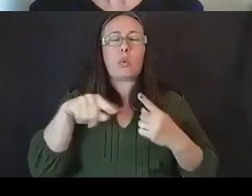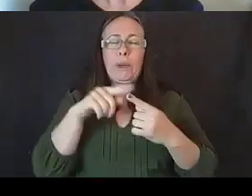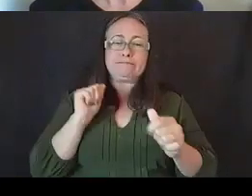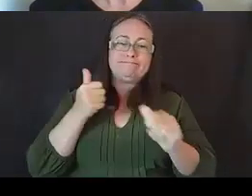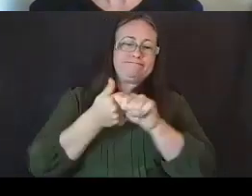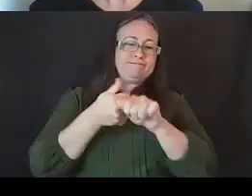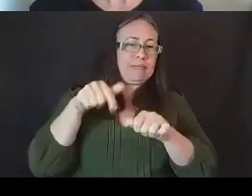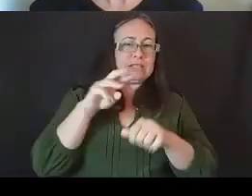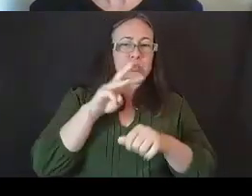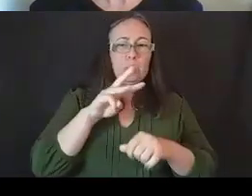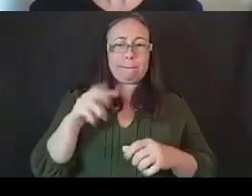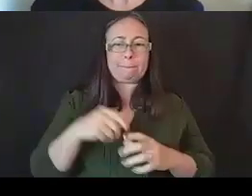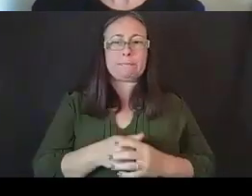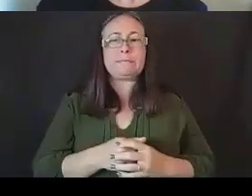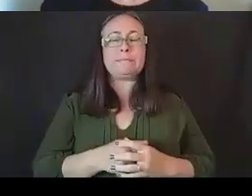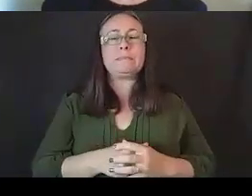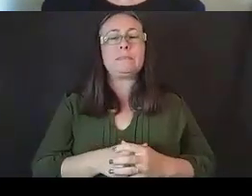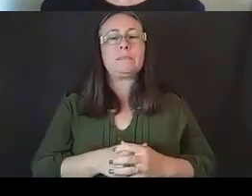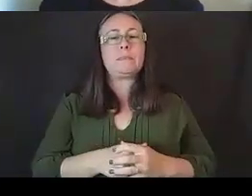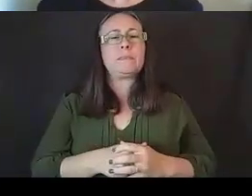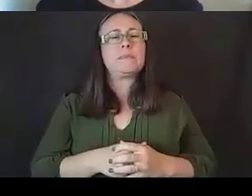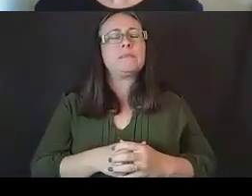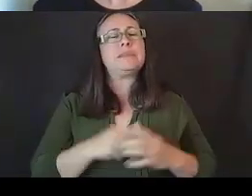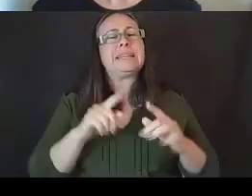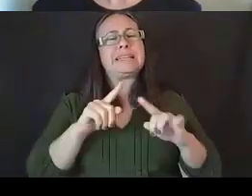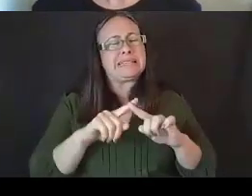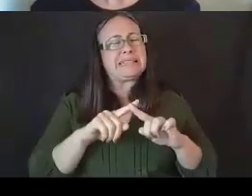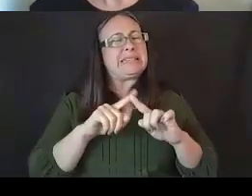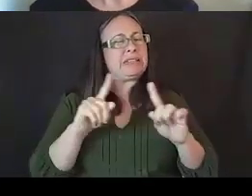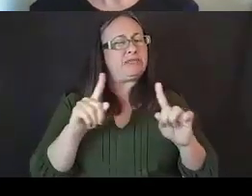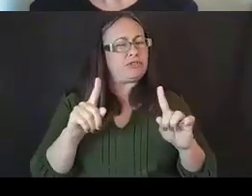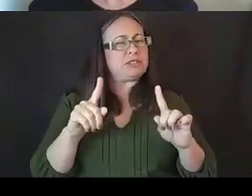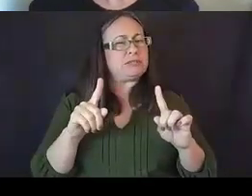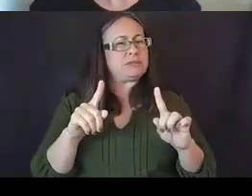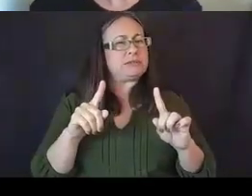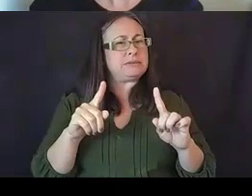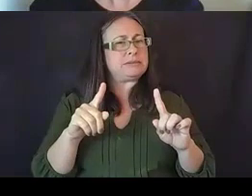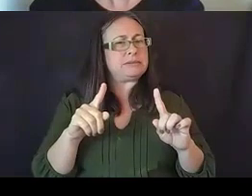and this is a different case really, not a cases.